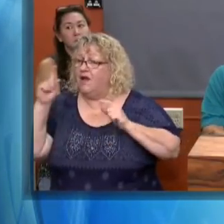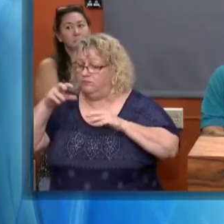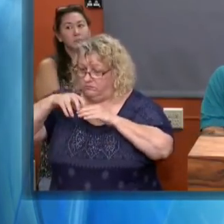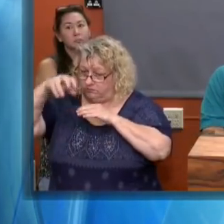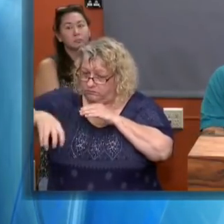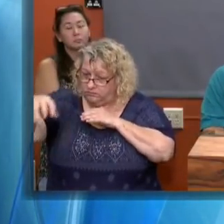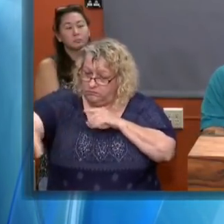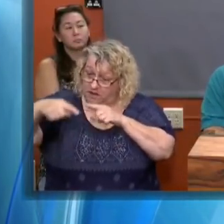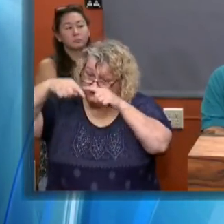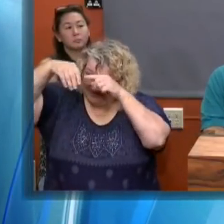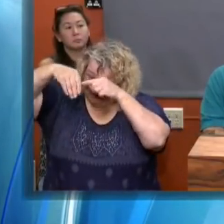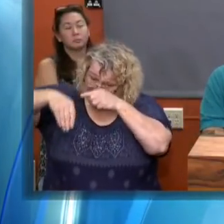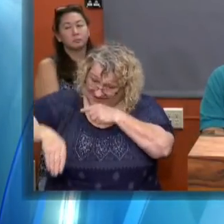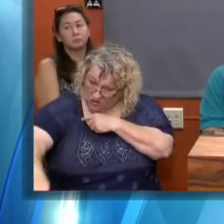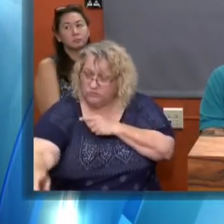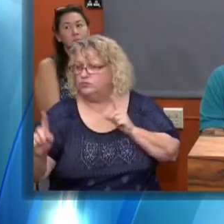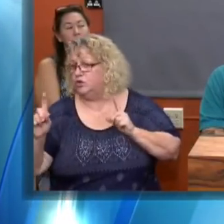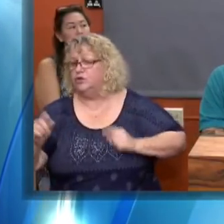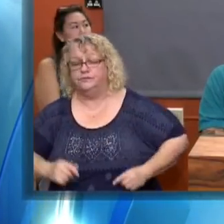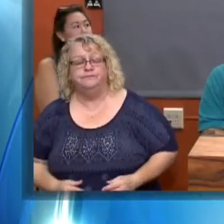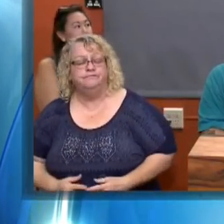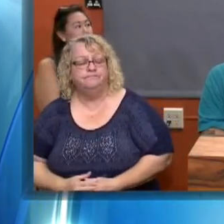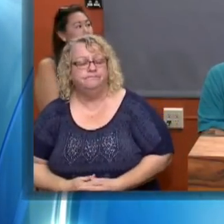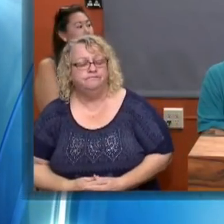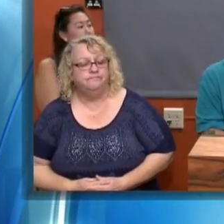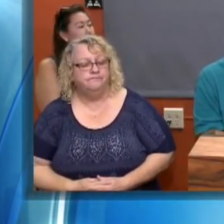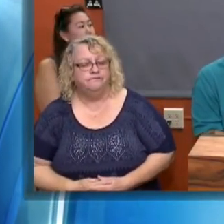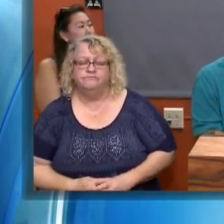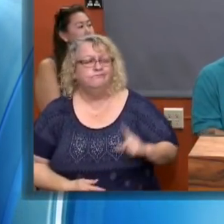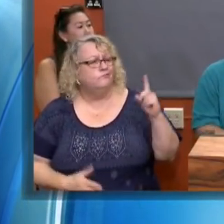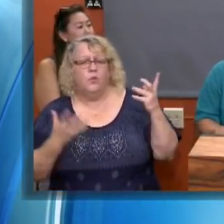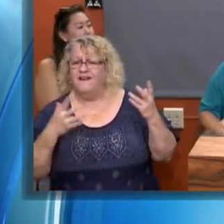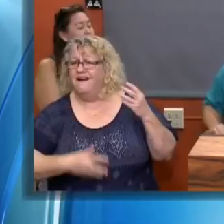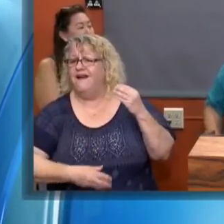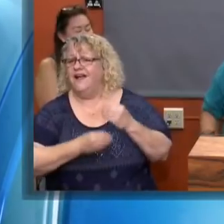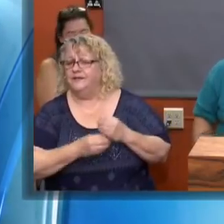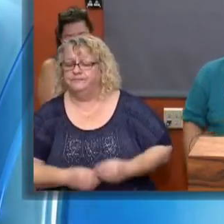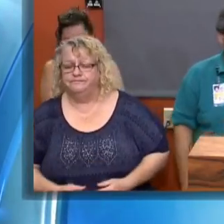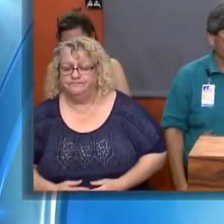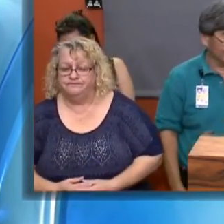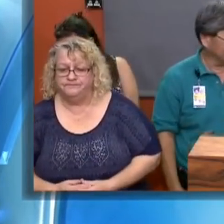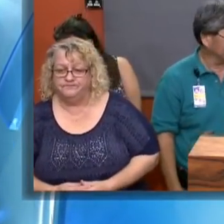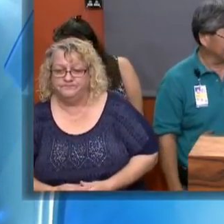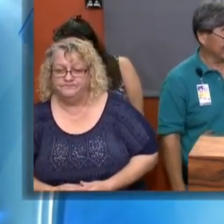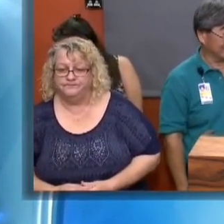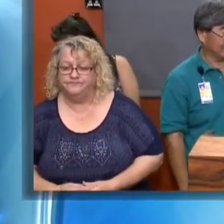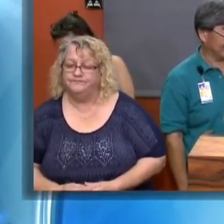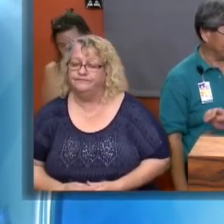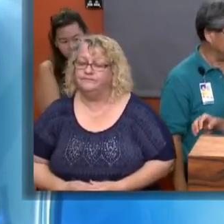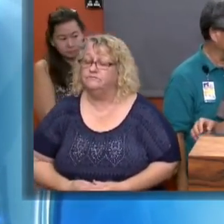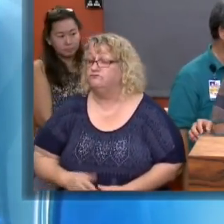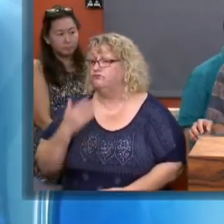TO FEEL THE EFFECTS MORE IMMEDIATELY. IT REALLY VARIES DEPENDING ON WHERE YOU'RE LOCATE THE DOWN OF THE DAM.